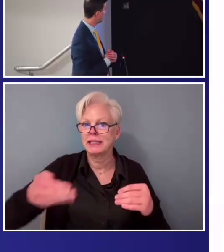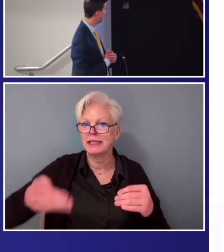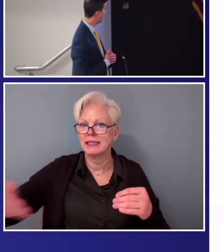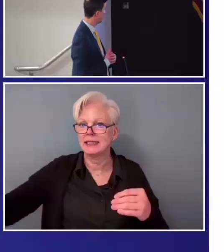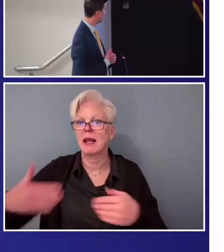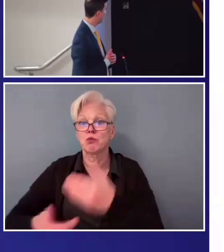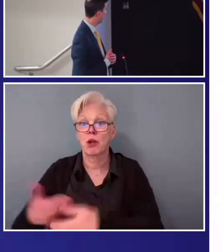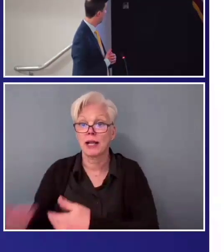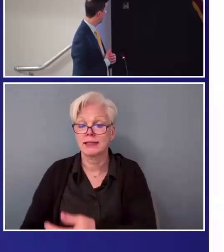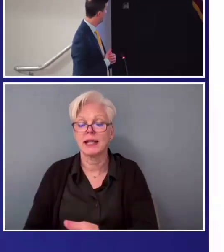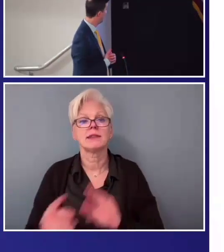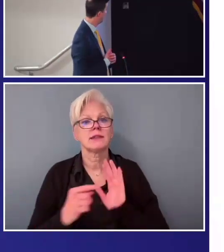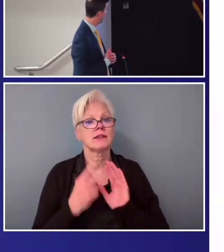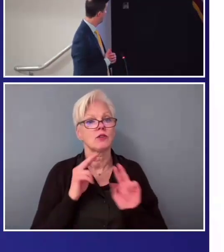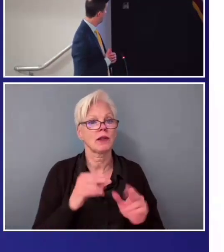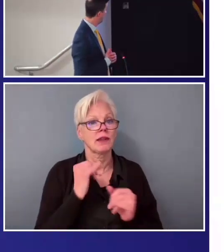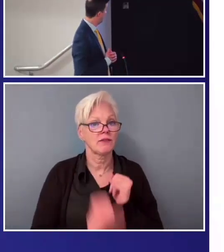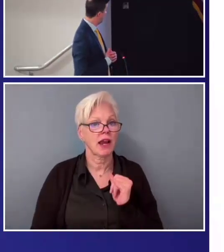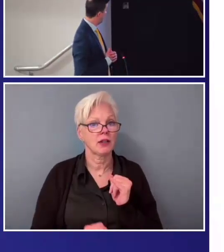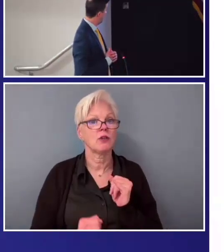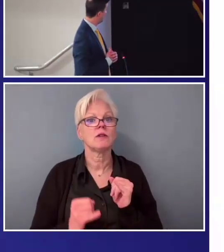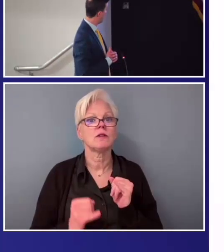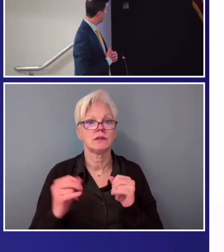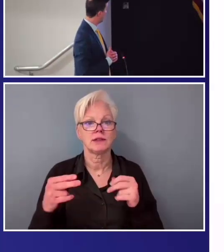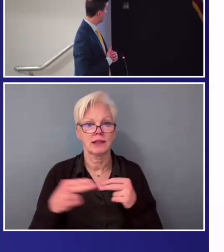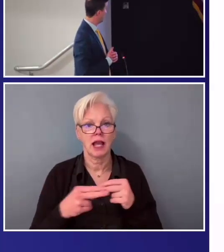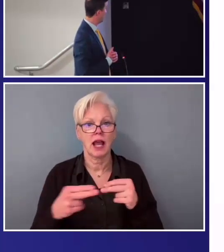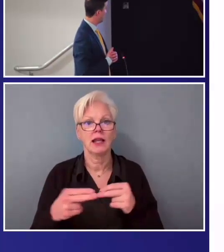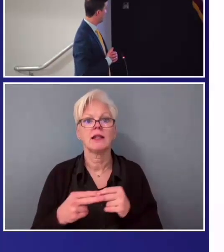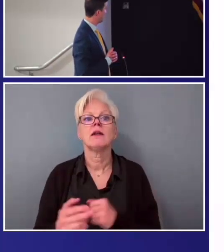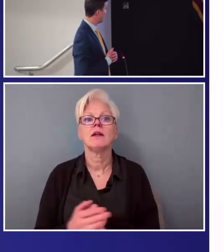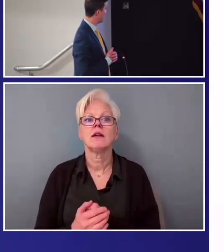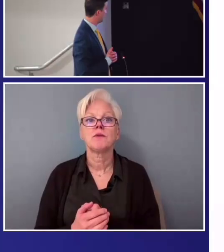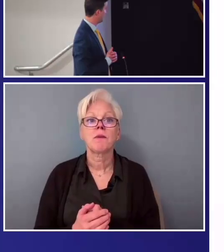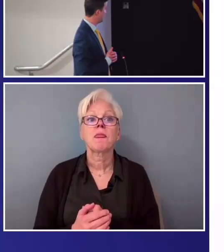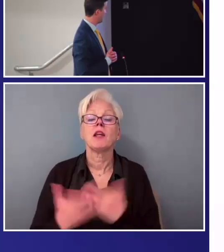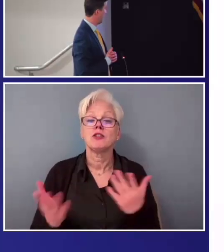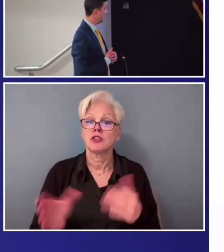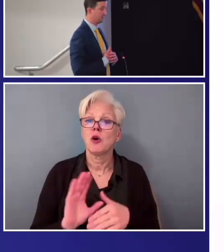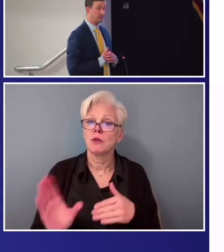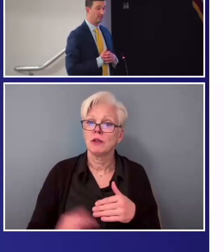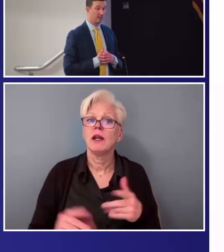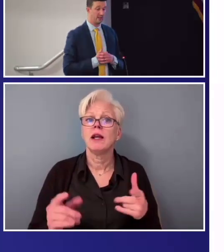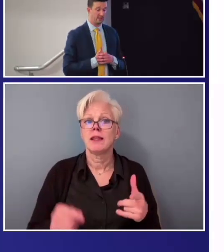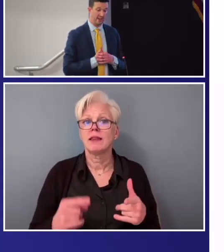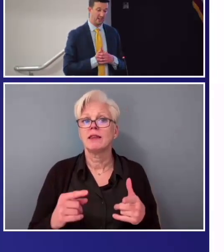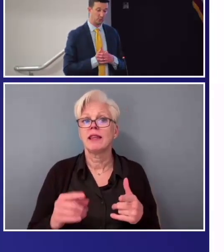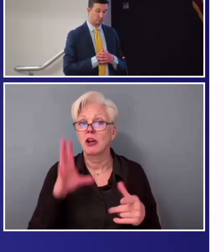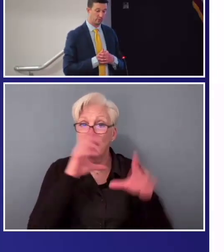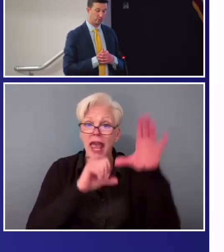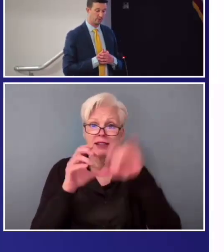Go to the final slide. So I would just conclude by saying remember these results are estimates, not the actual results.